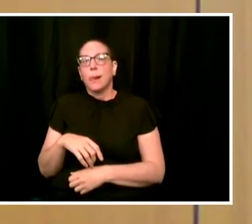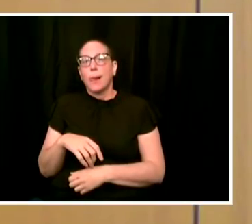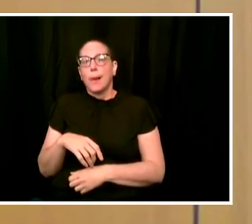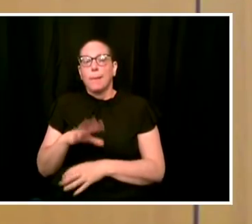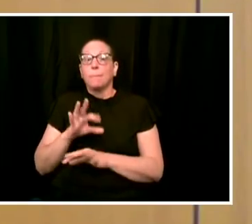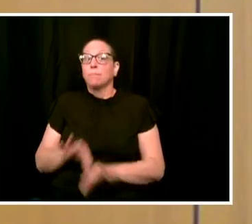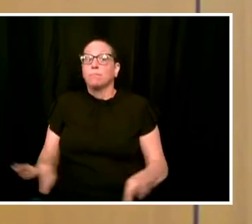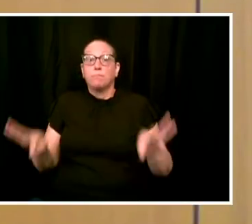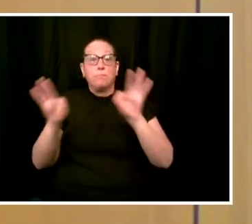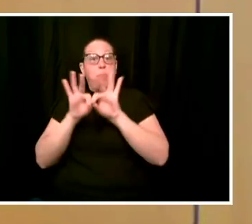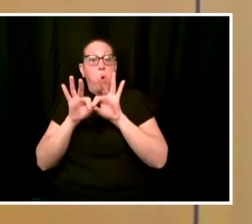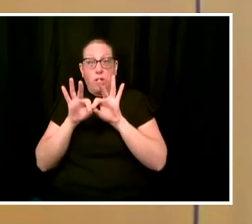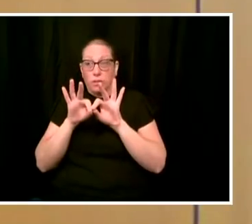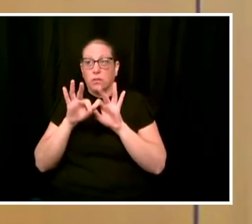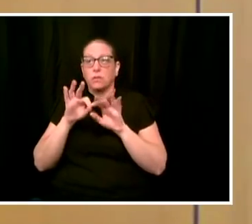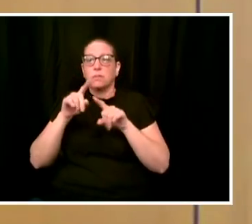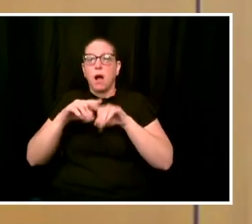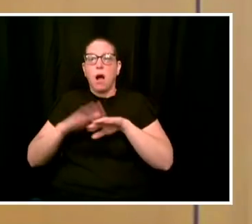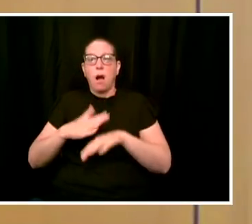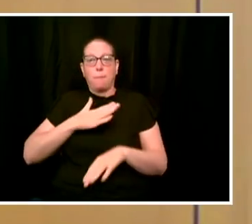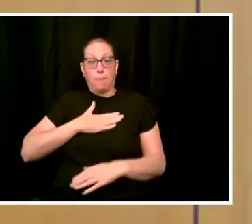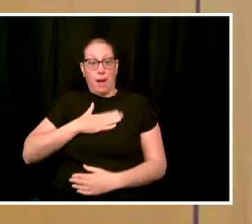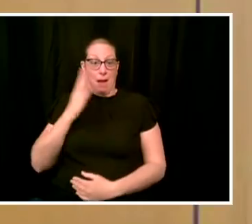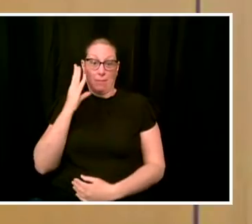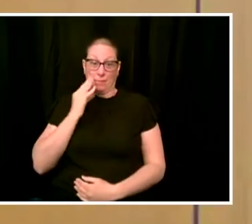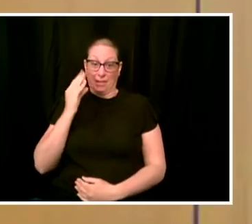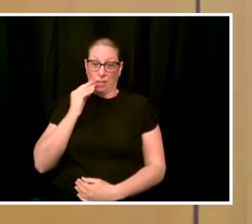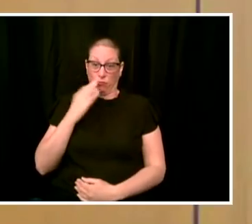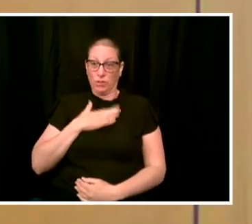NEEDED. IMTPA